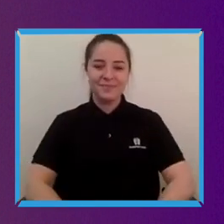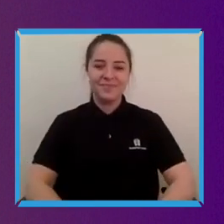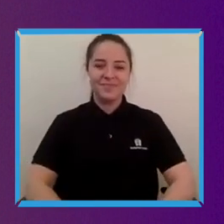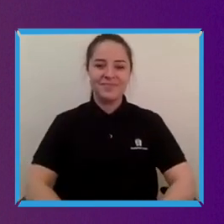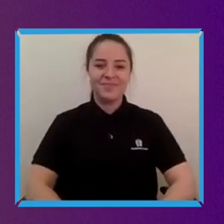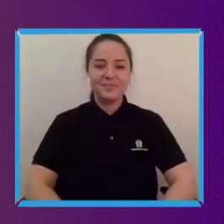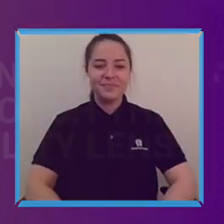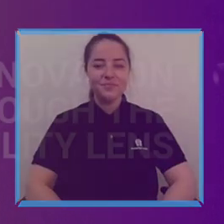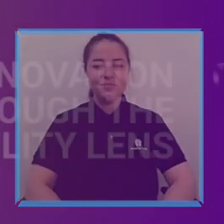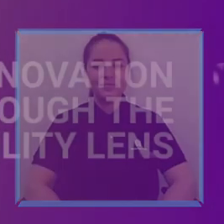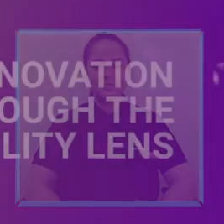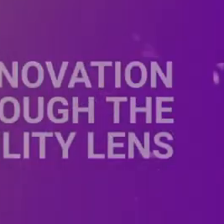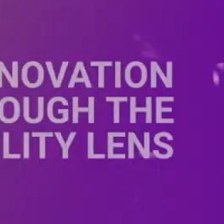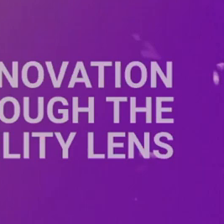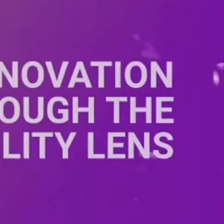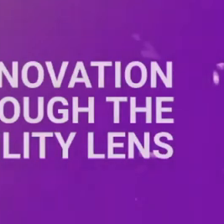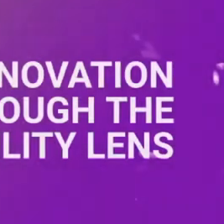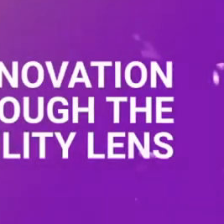evening.